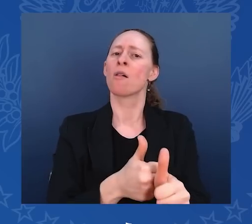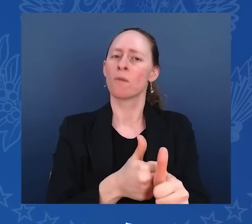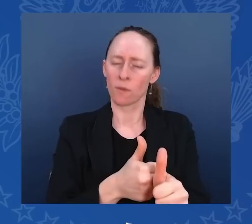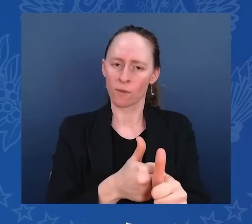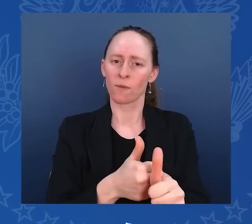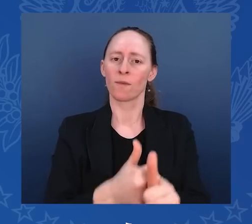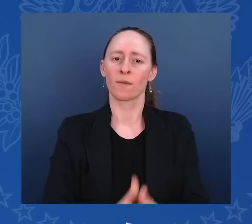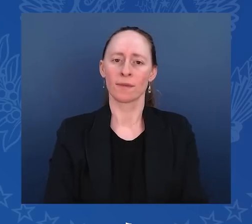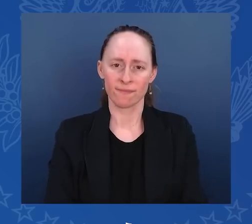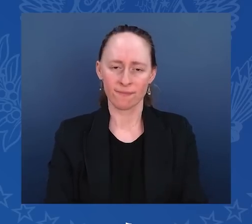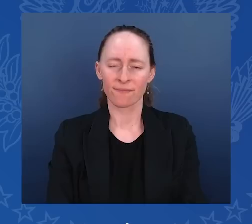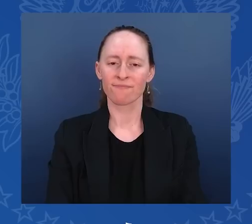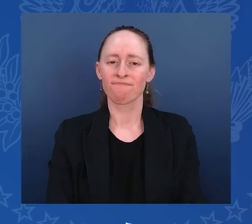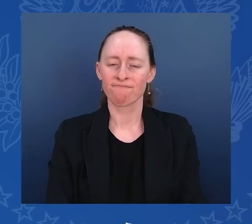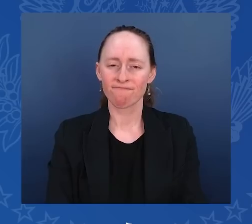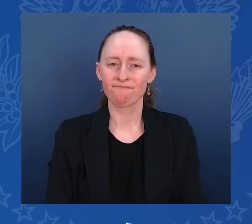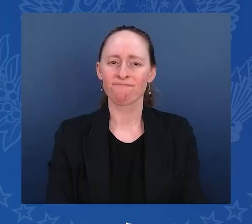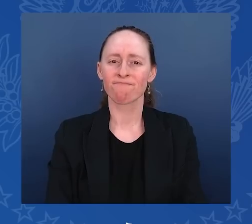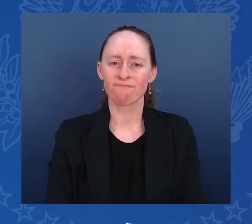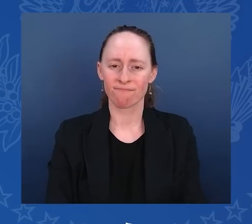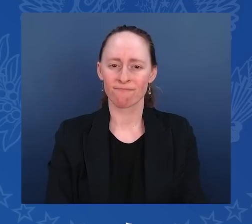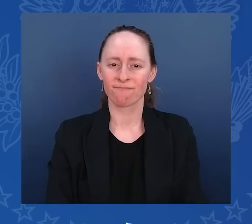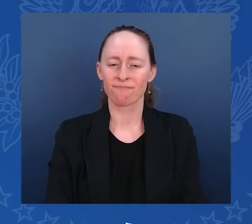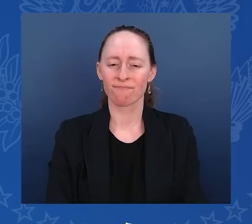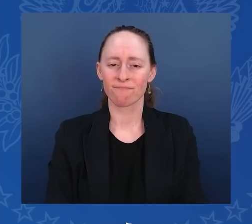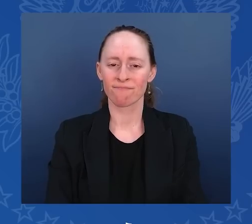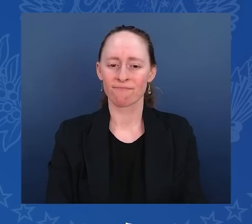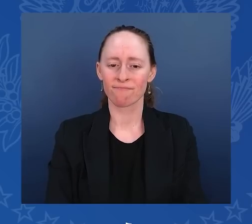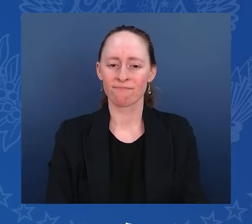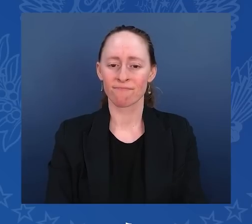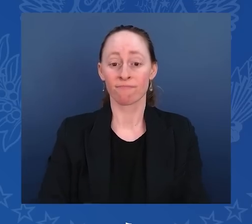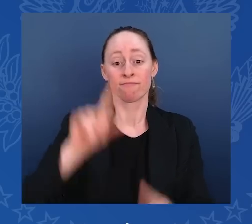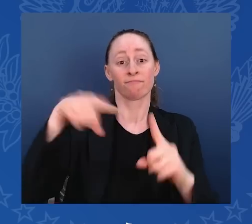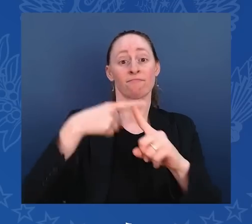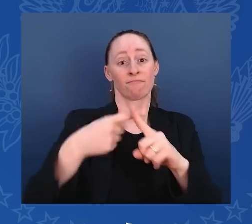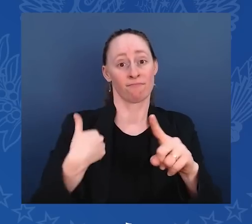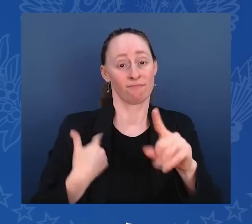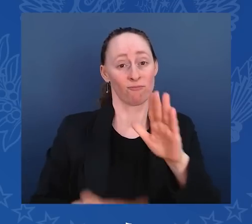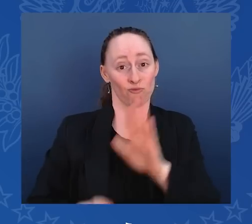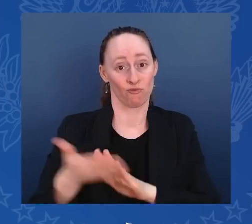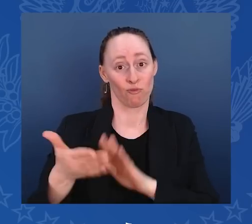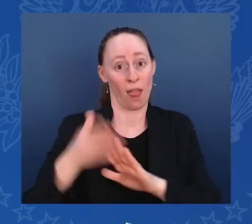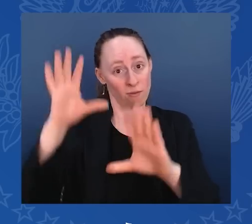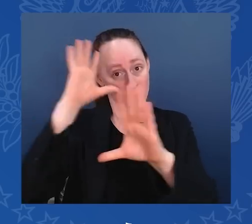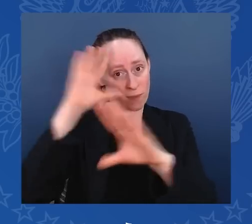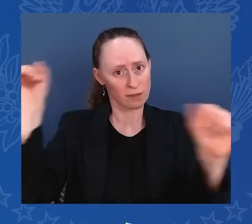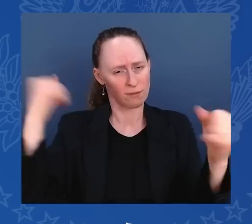I made a promise that I'd have a bench that looks like America that taps into the full talents of this nation.